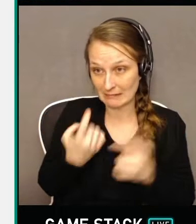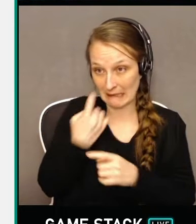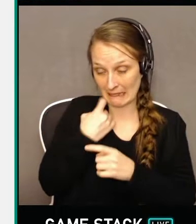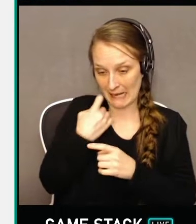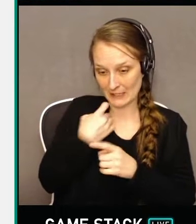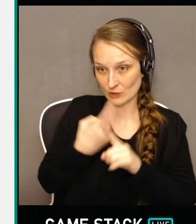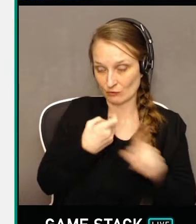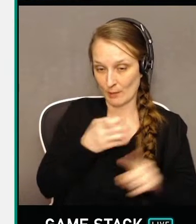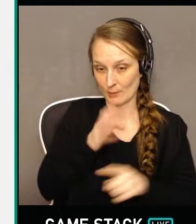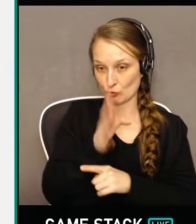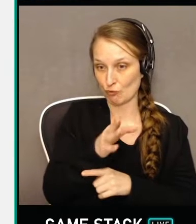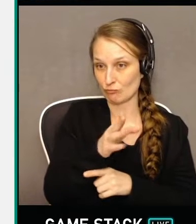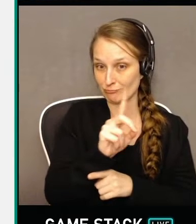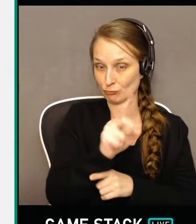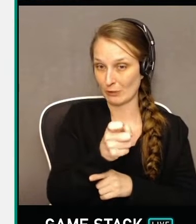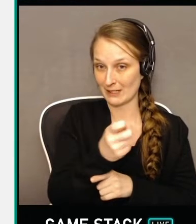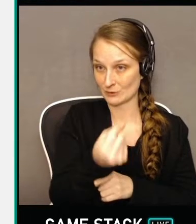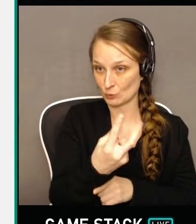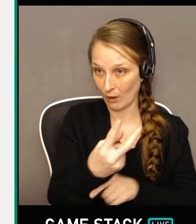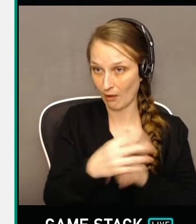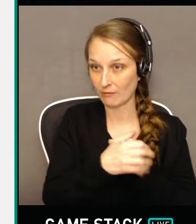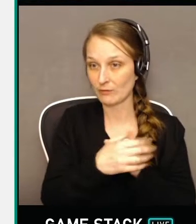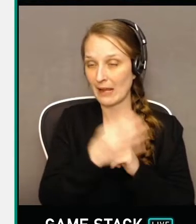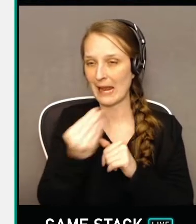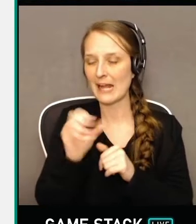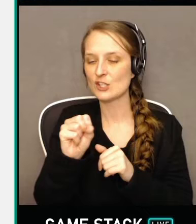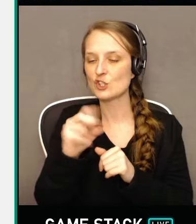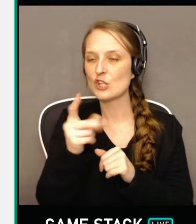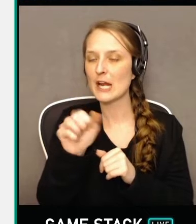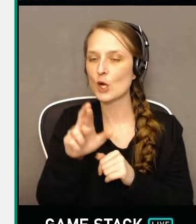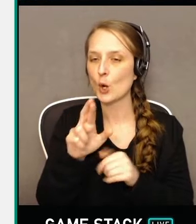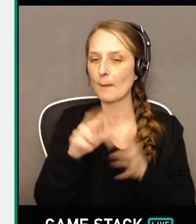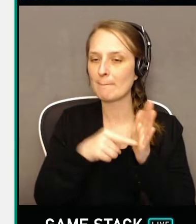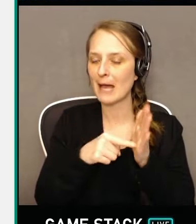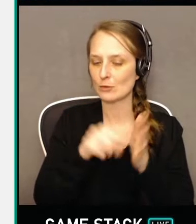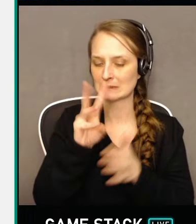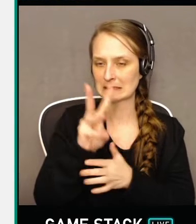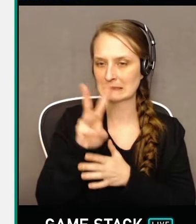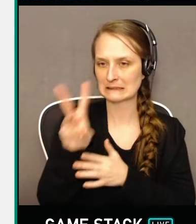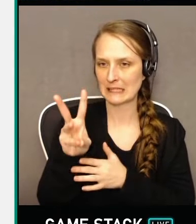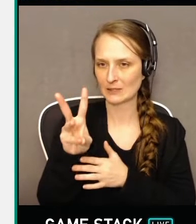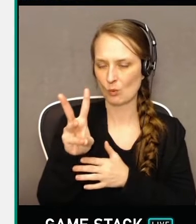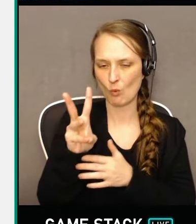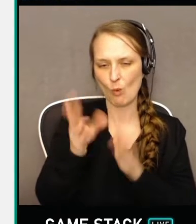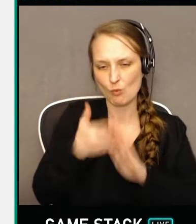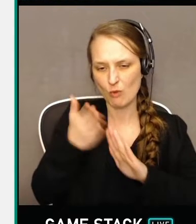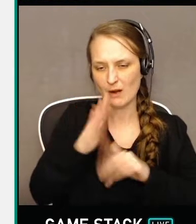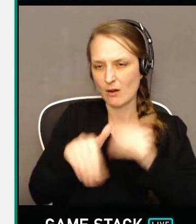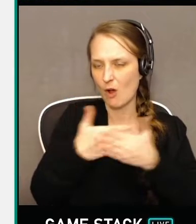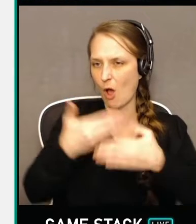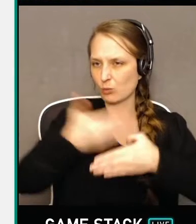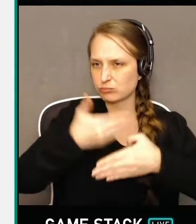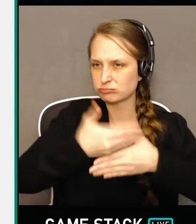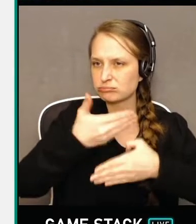including DirectX 12 Ultimate and Shader Model 66 will run on every Windows 10 OS version 1909 and more recent.